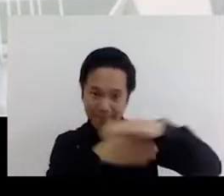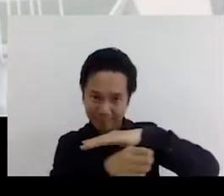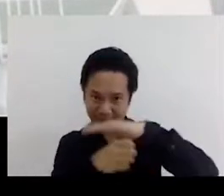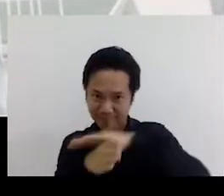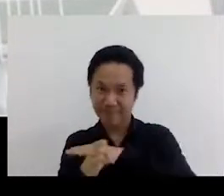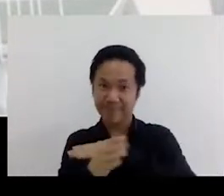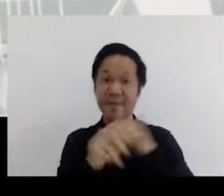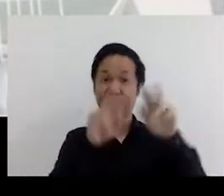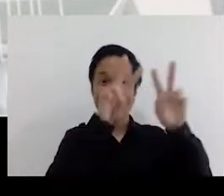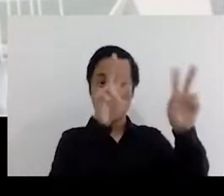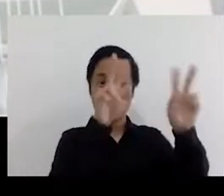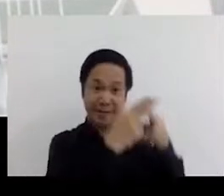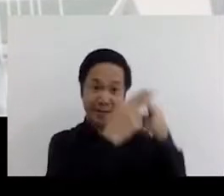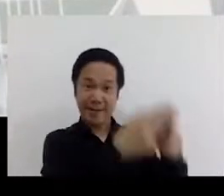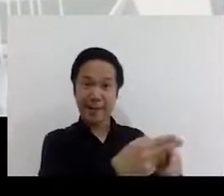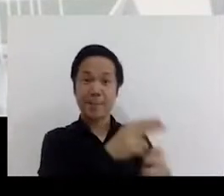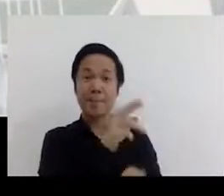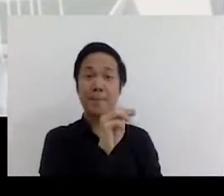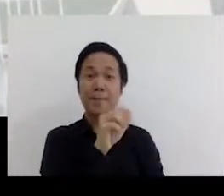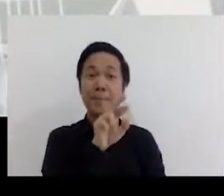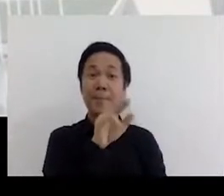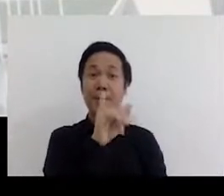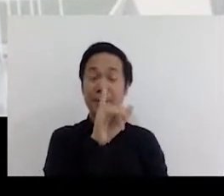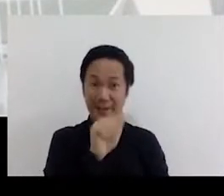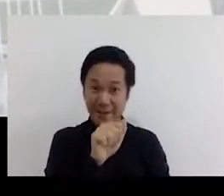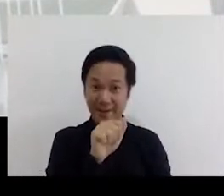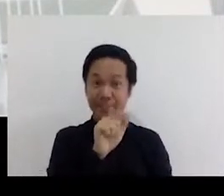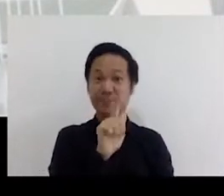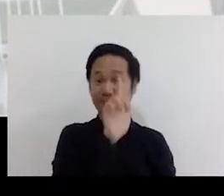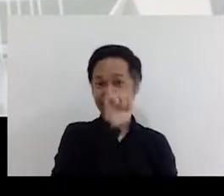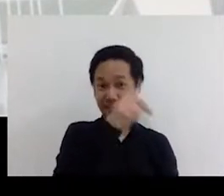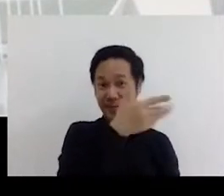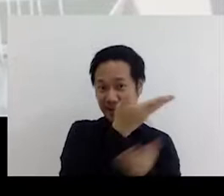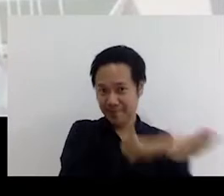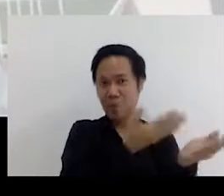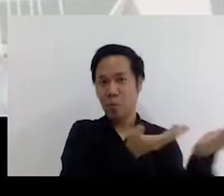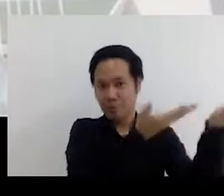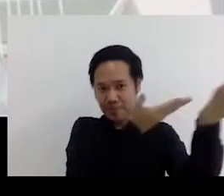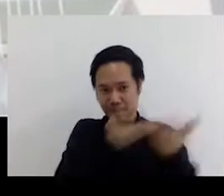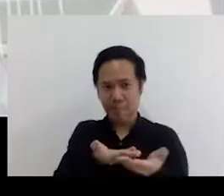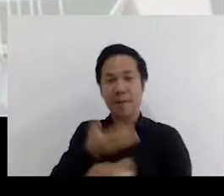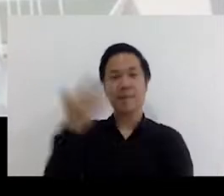Ms. Maria Soledad Cisternas Reyes, who we will hear from in a moment.